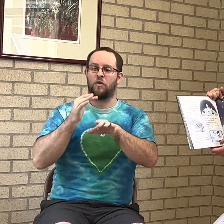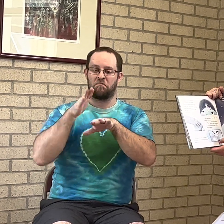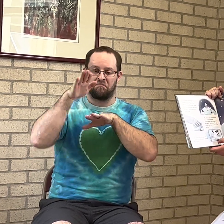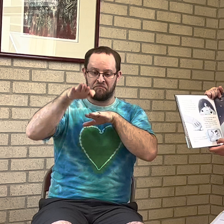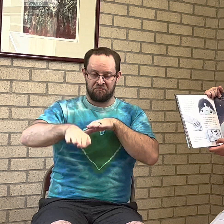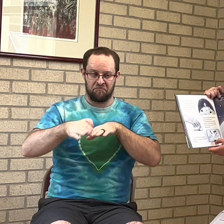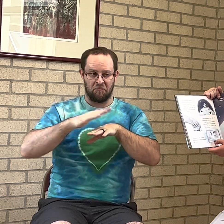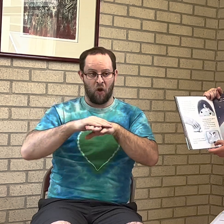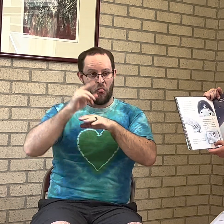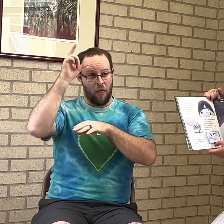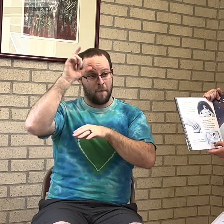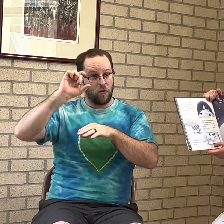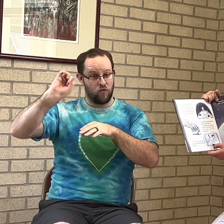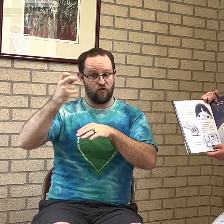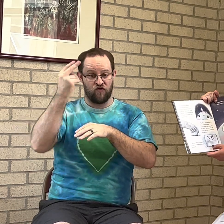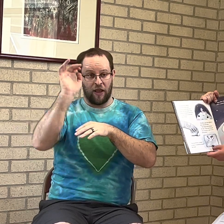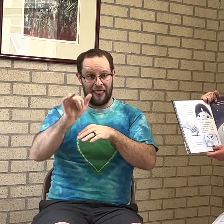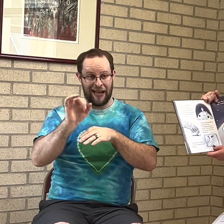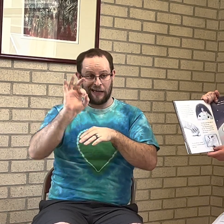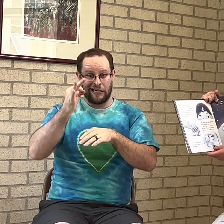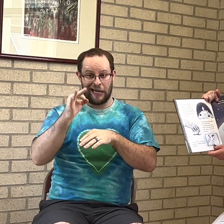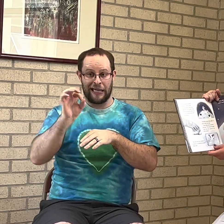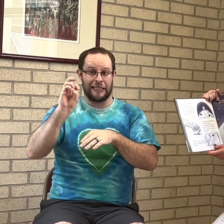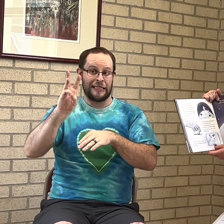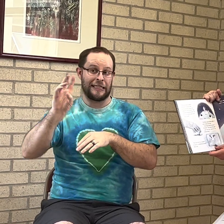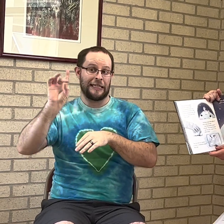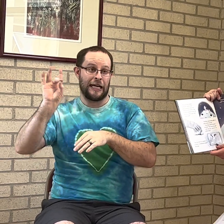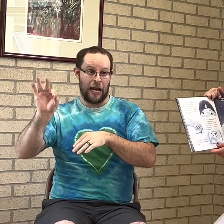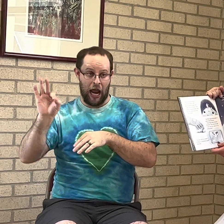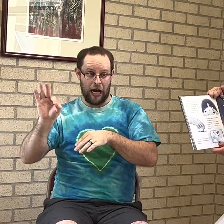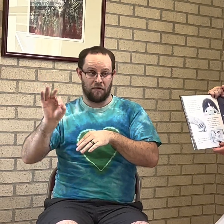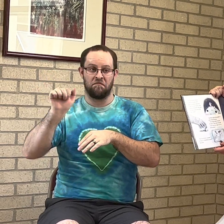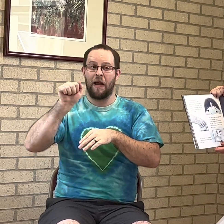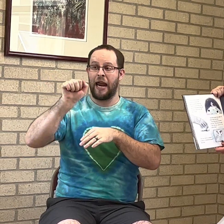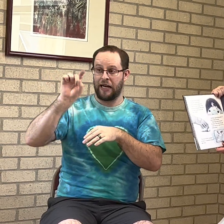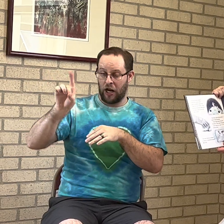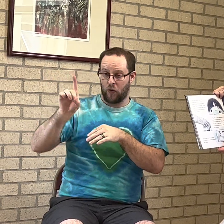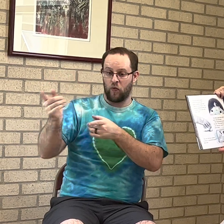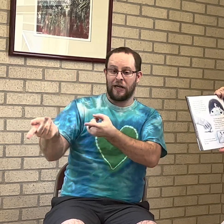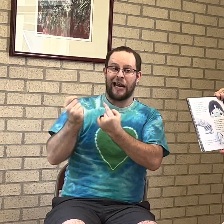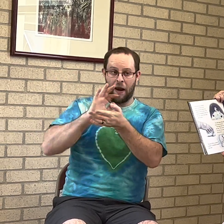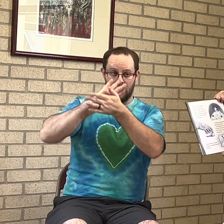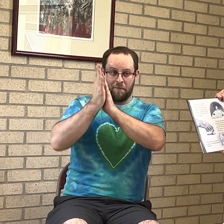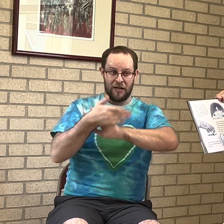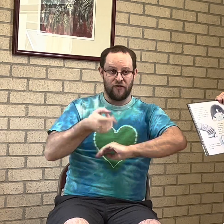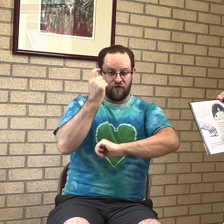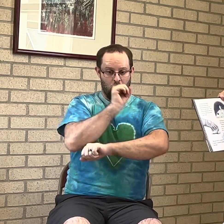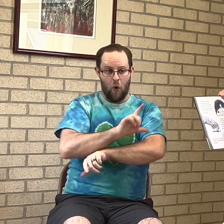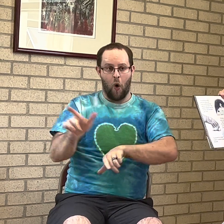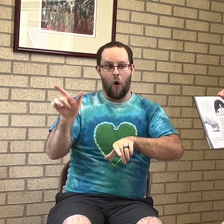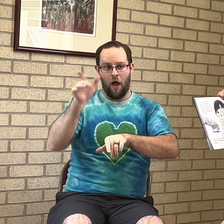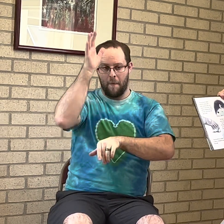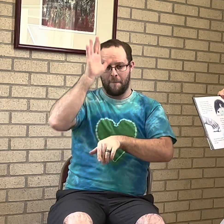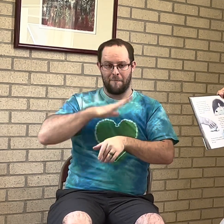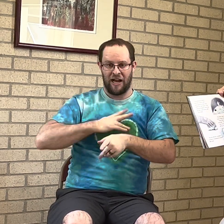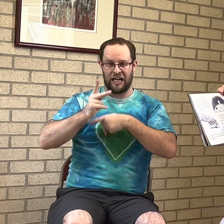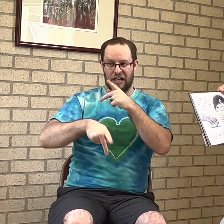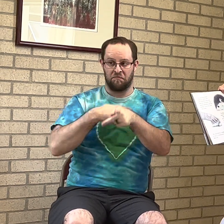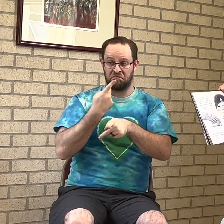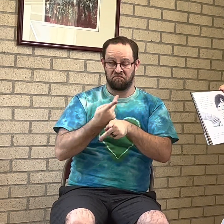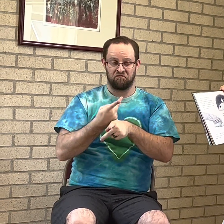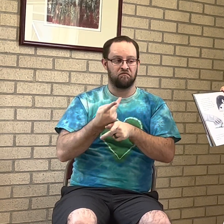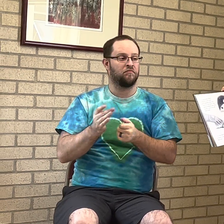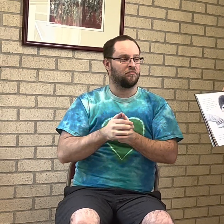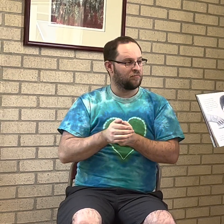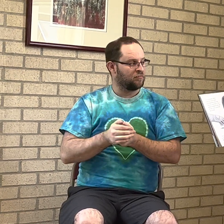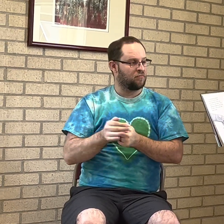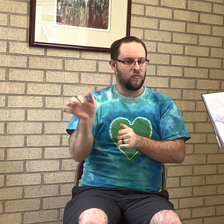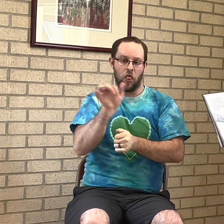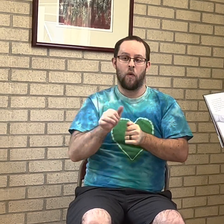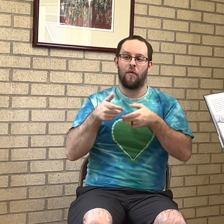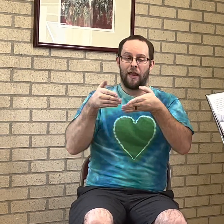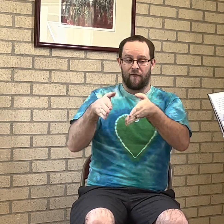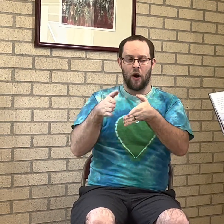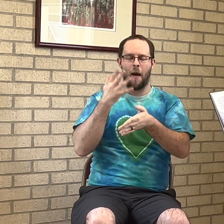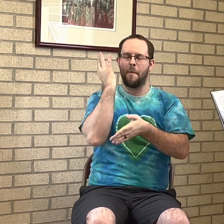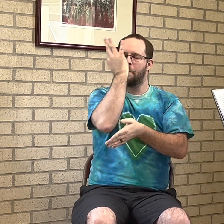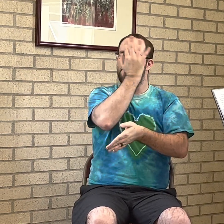the Moon- July 1969 A.D. We came in peace for all mankind. They also left her a beautiful